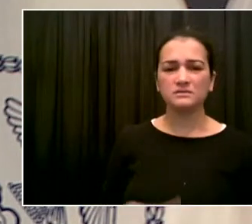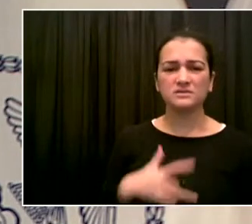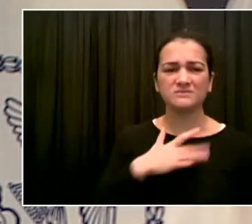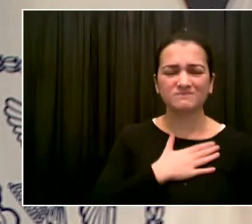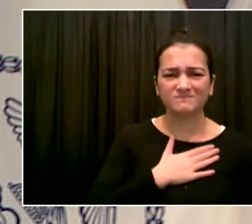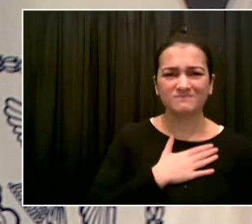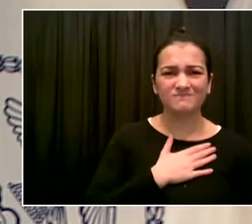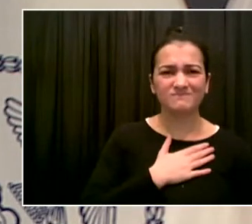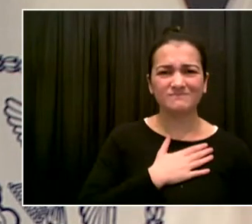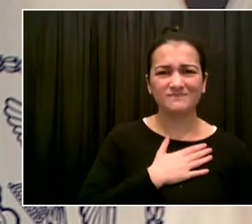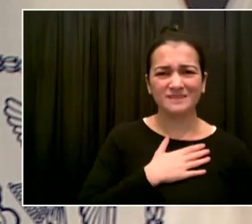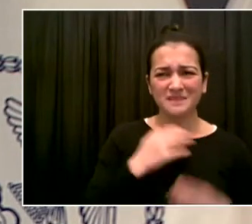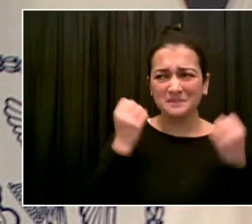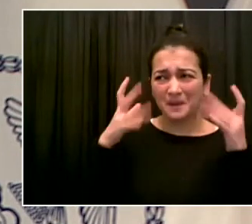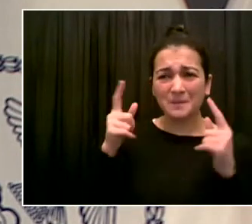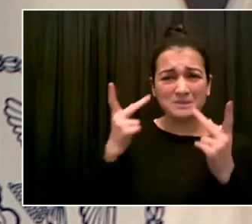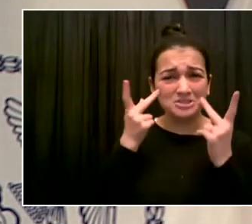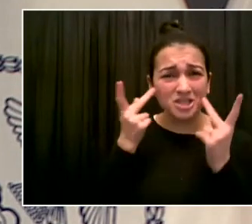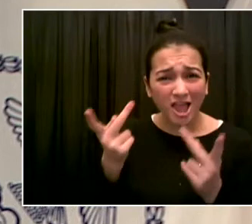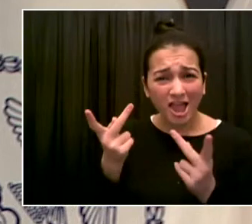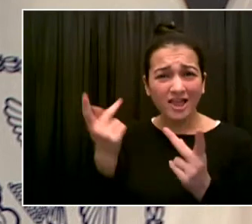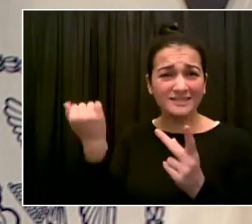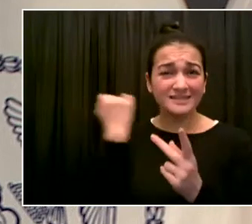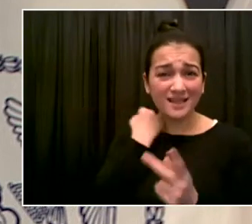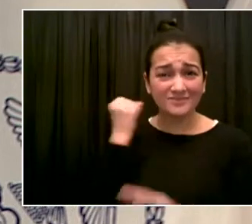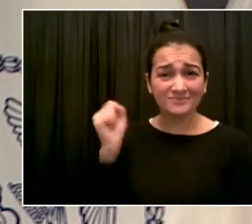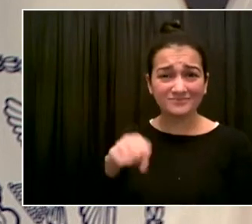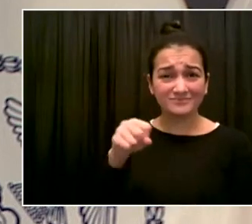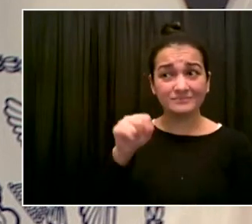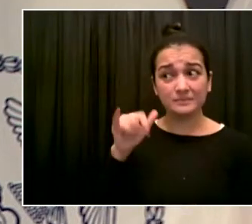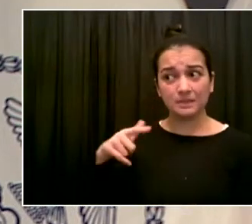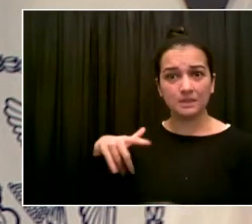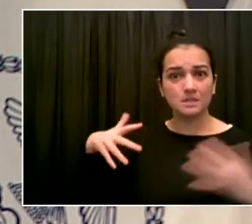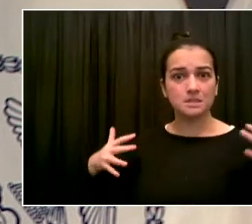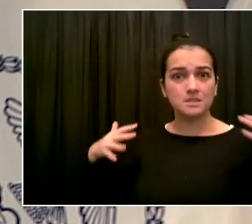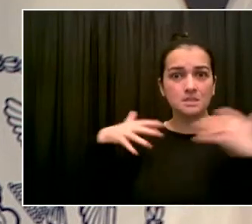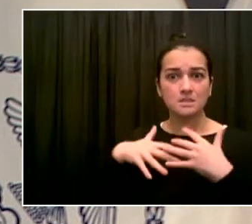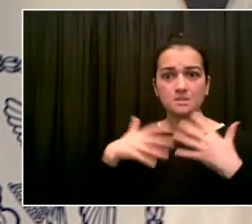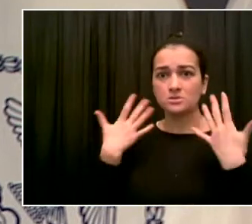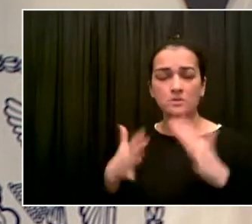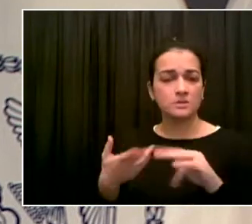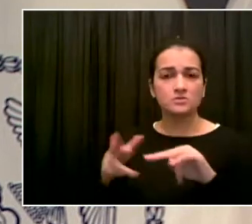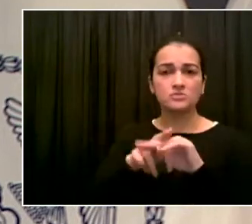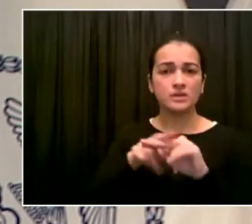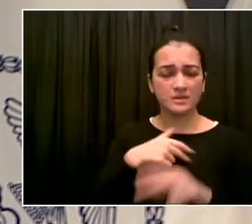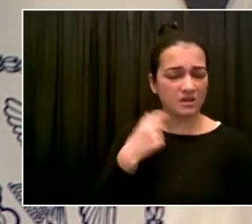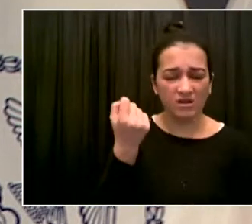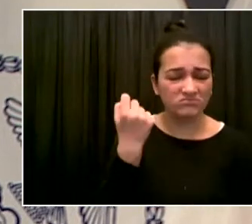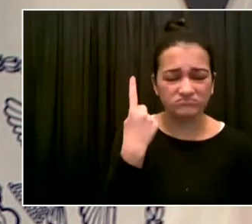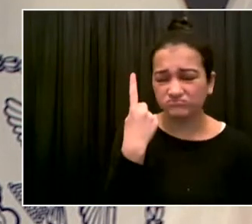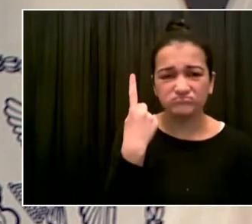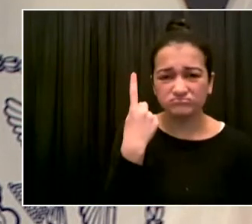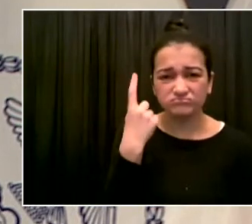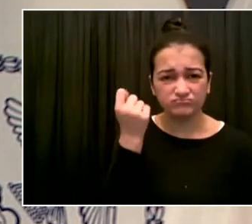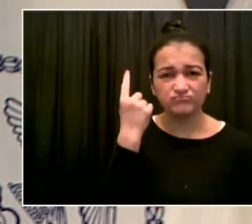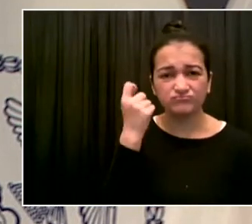SURE AND I UNDERSTAND WHY ANYTHING LIKE THAT IS